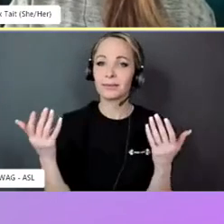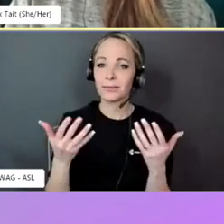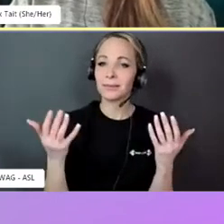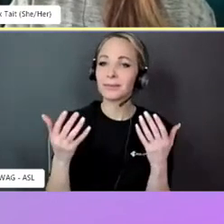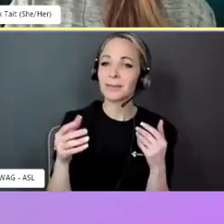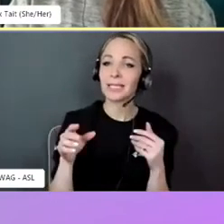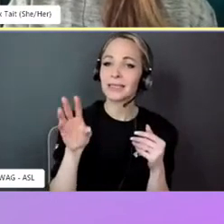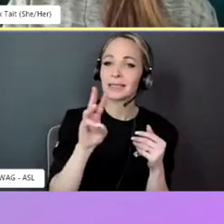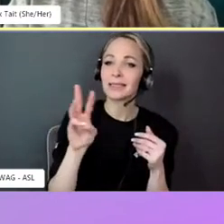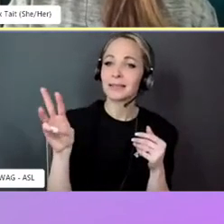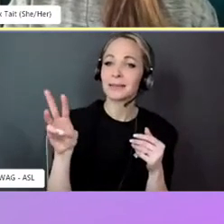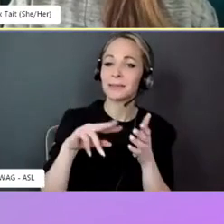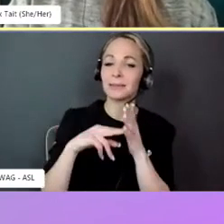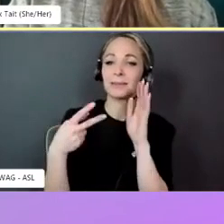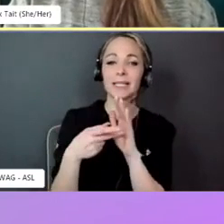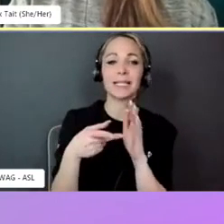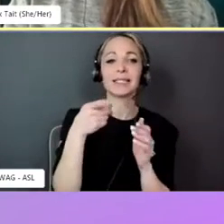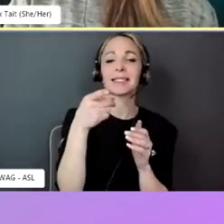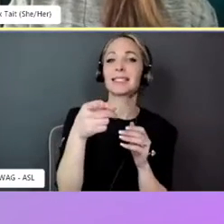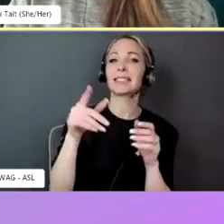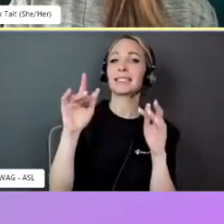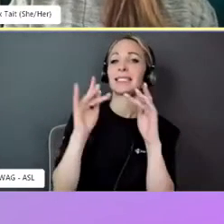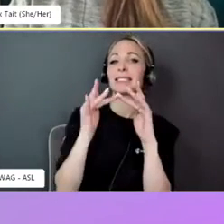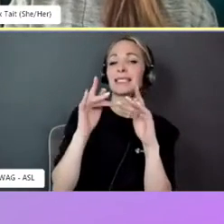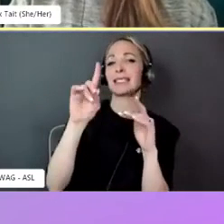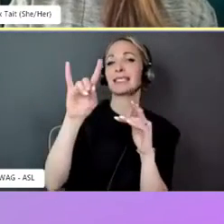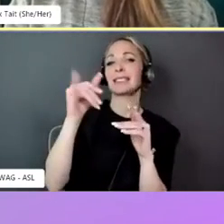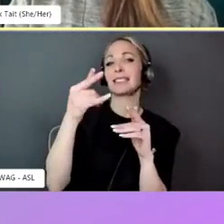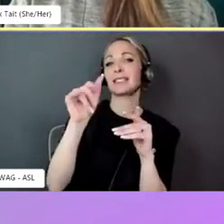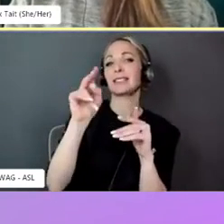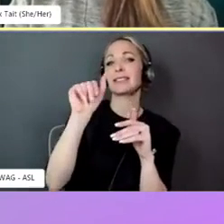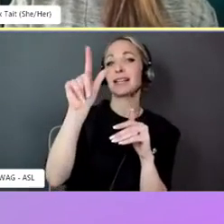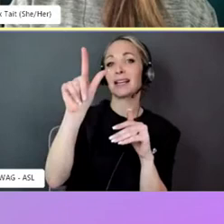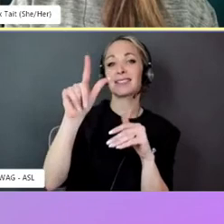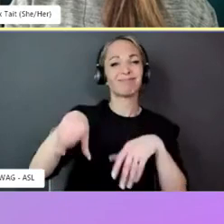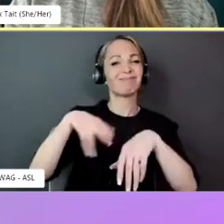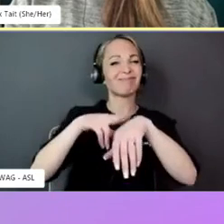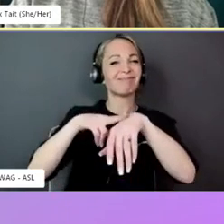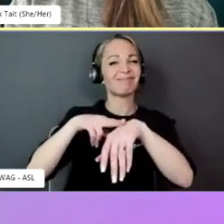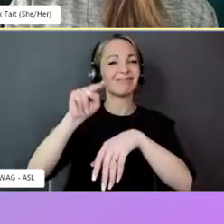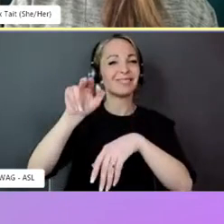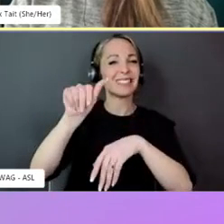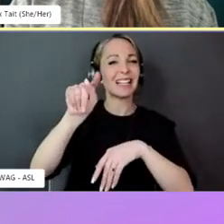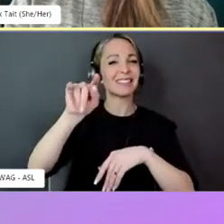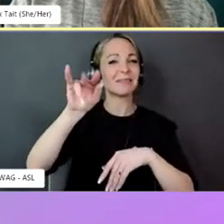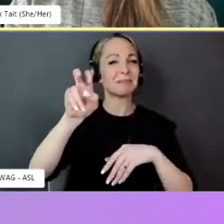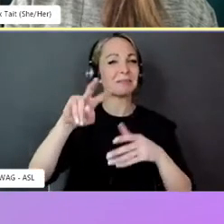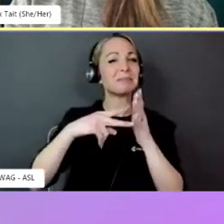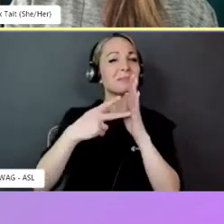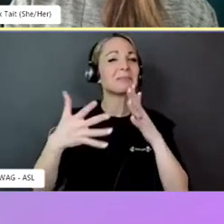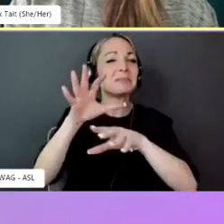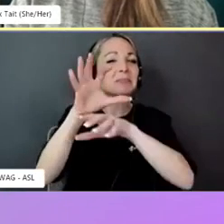In 2050, I will be 66. Most seniors will be what we call digital natives meaning people who grew up with the internet.